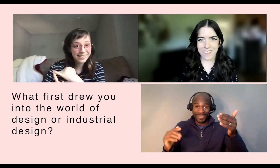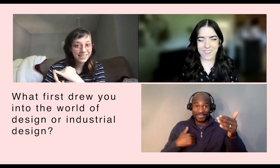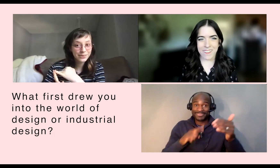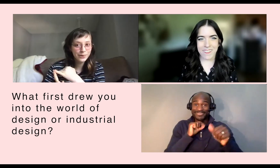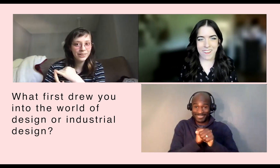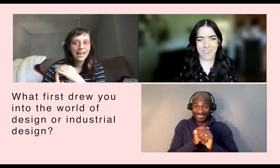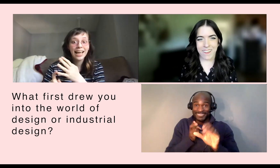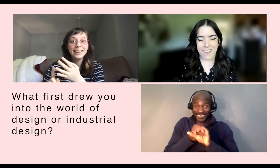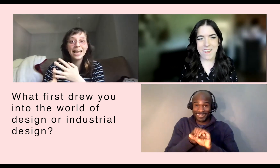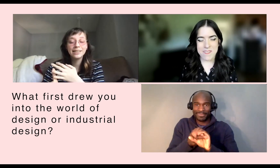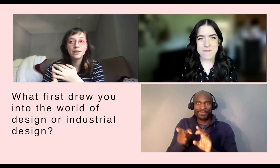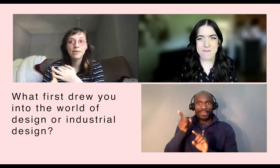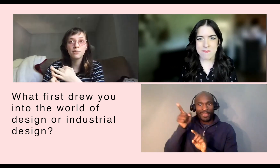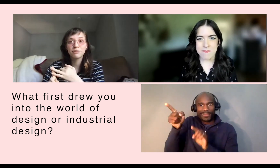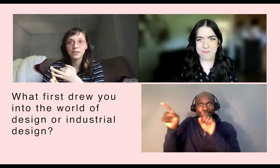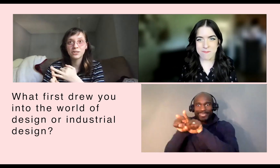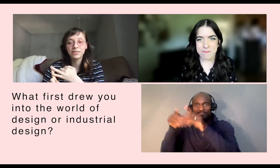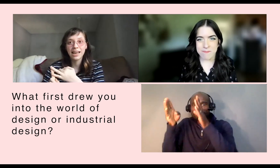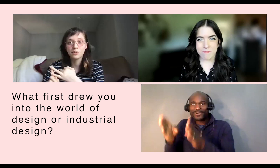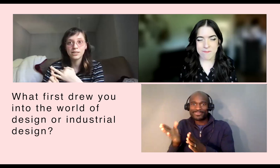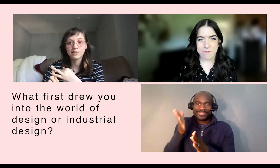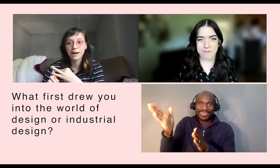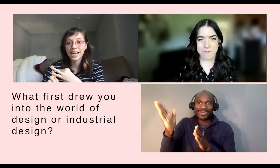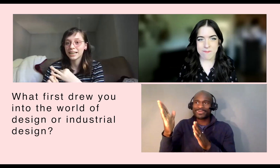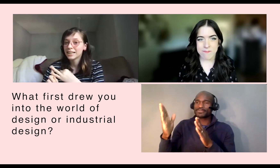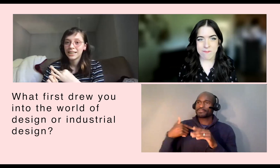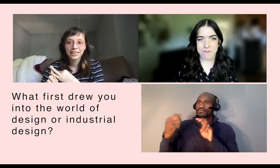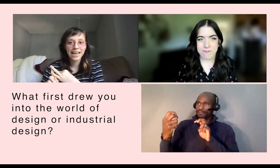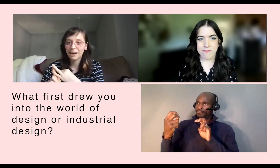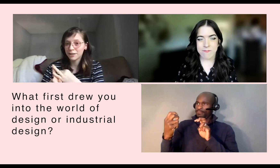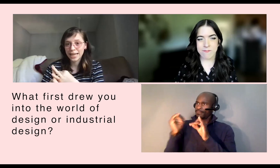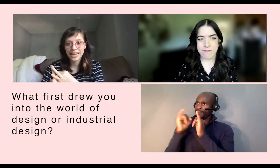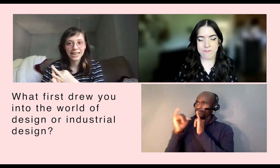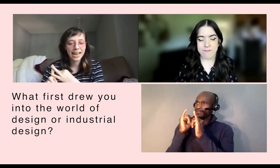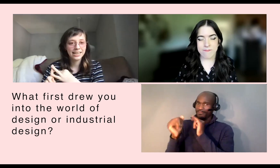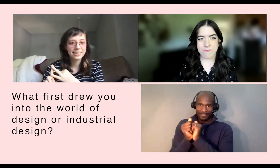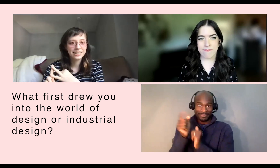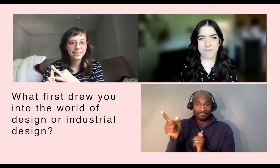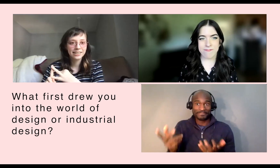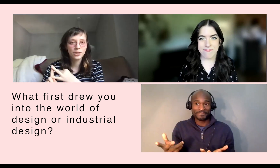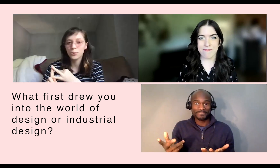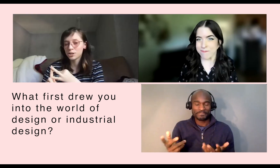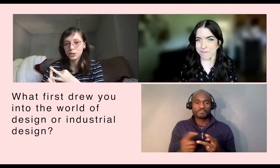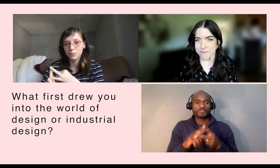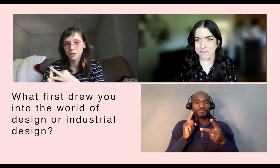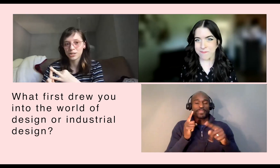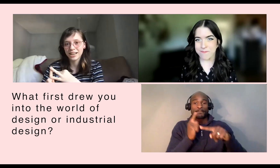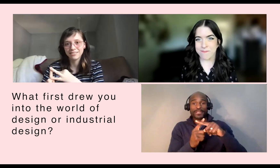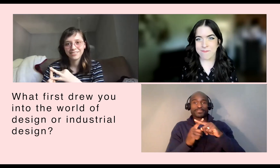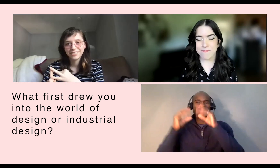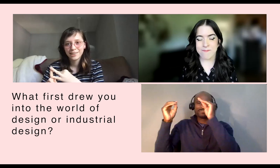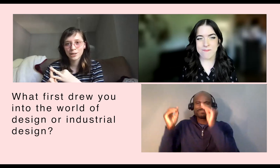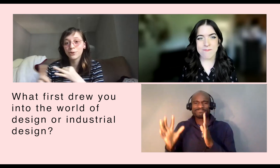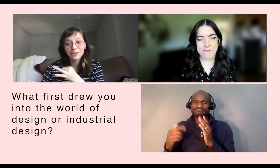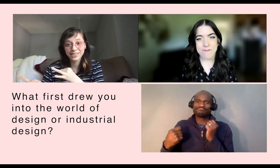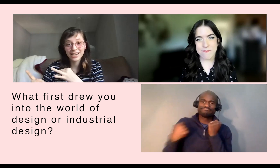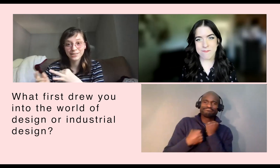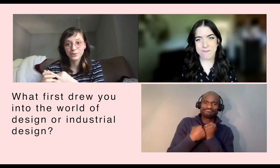design school and then the professor that was my advocate and go-to person throughout design school